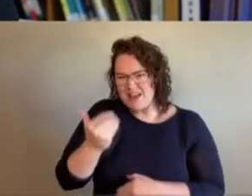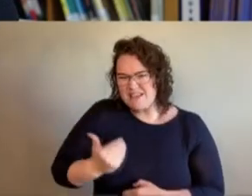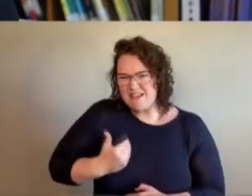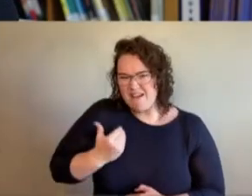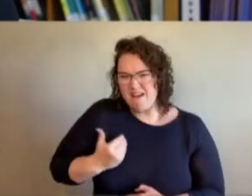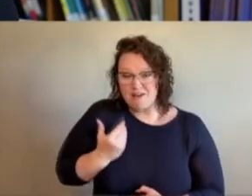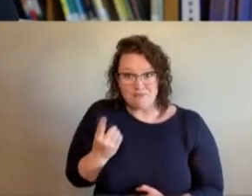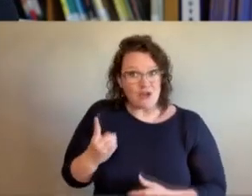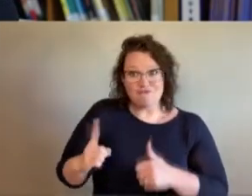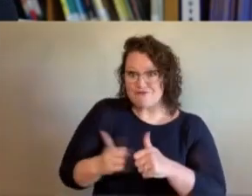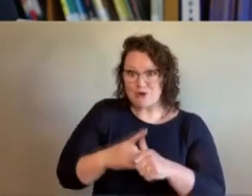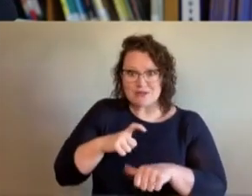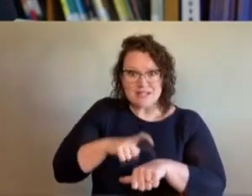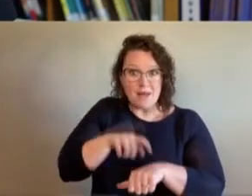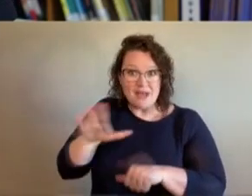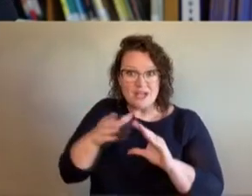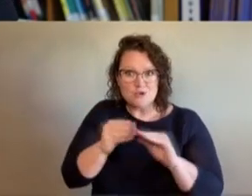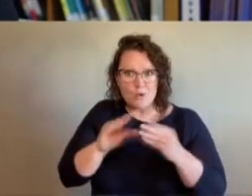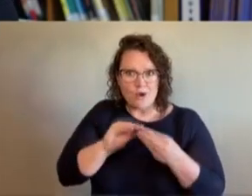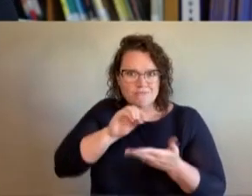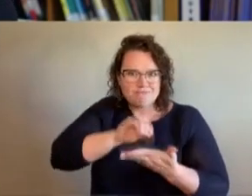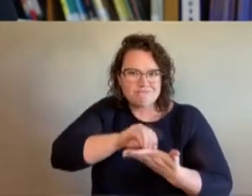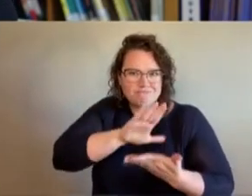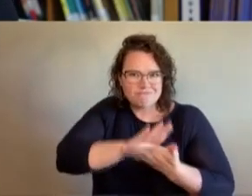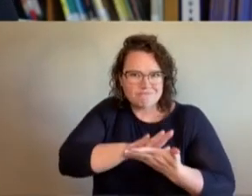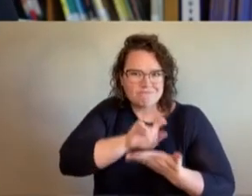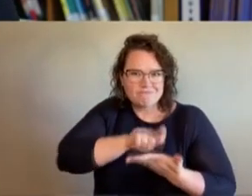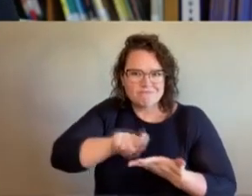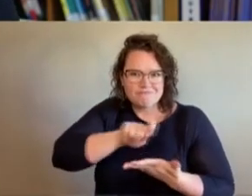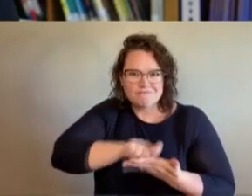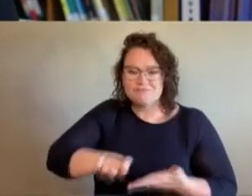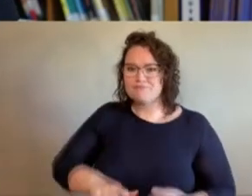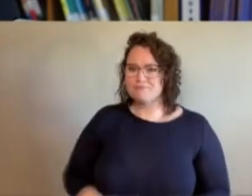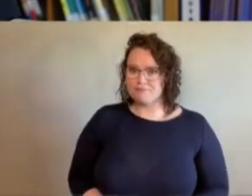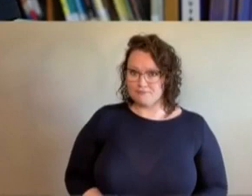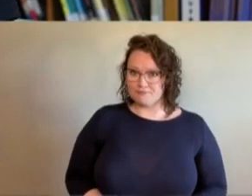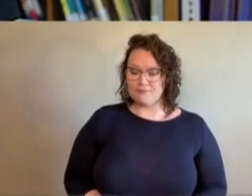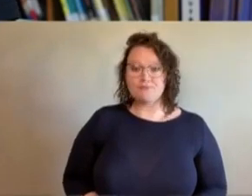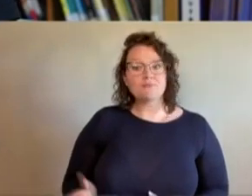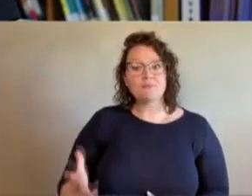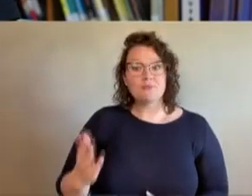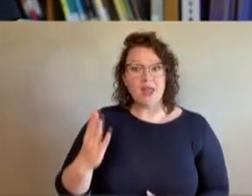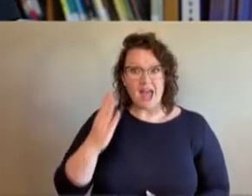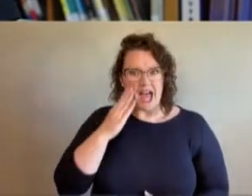"before there was Blackbeard and Pirates of the like, there lived the most incredible young child.